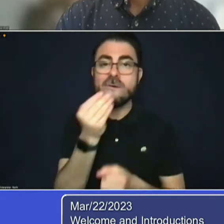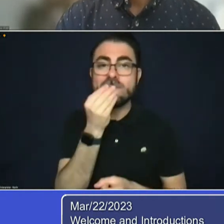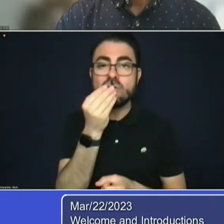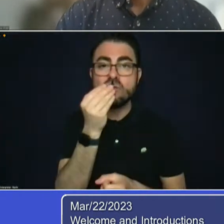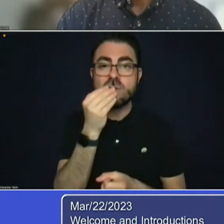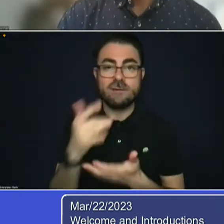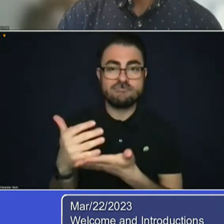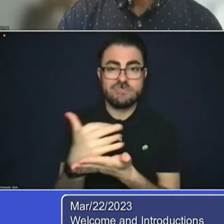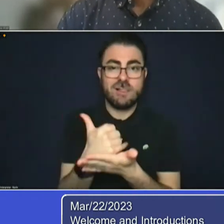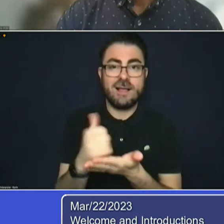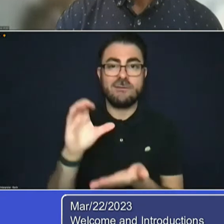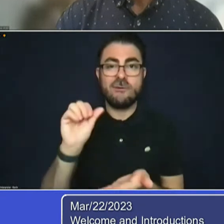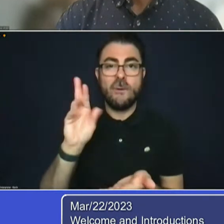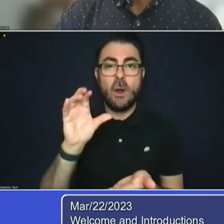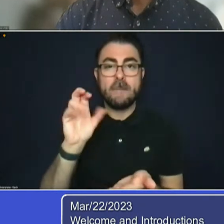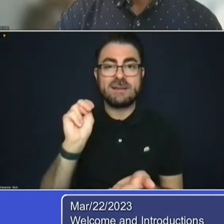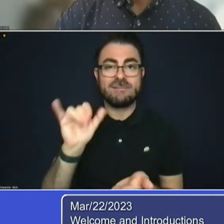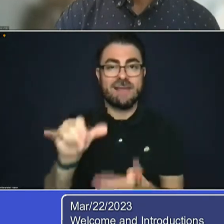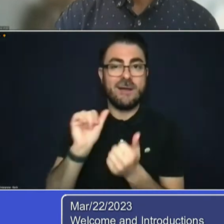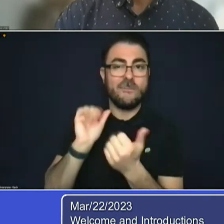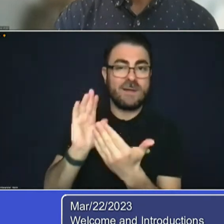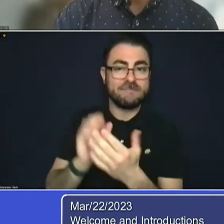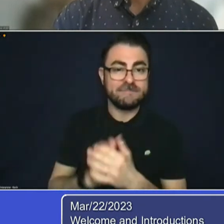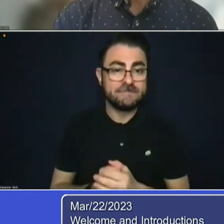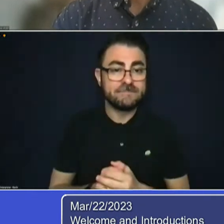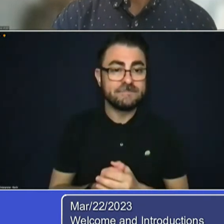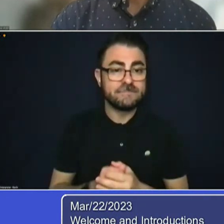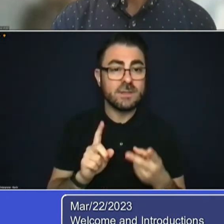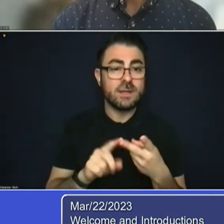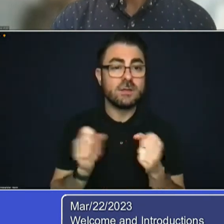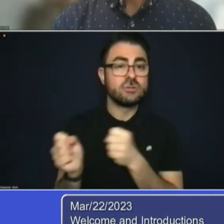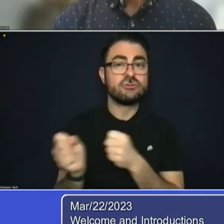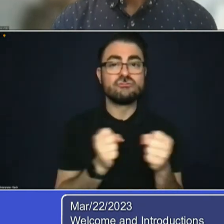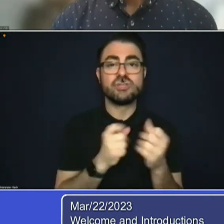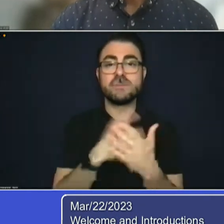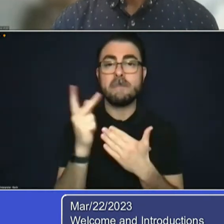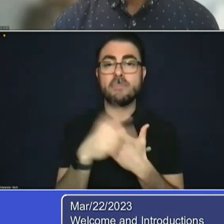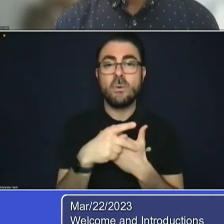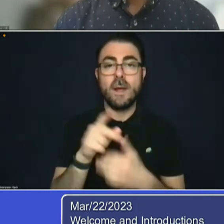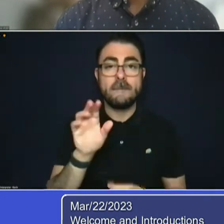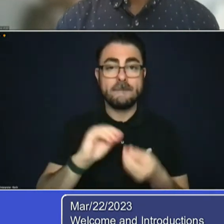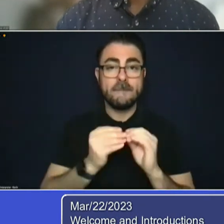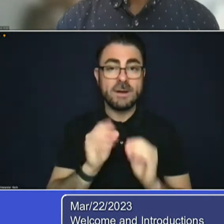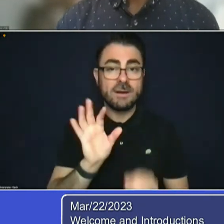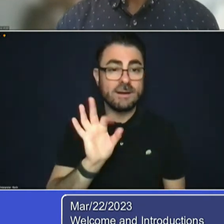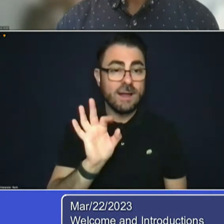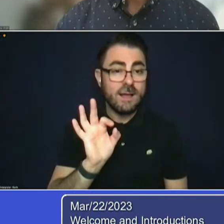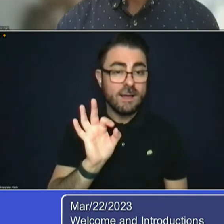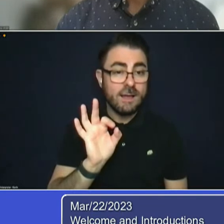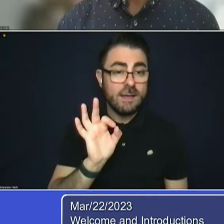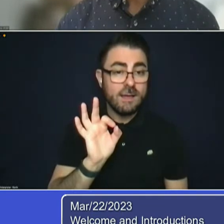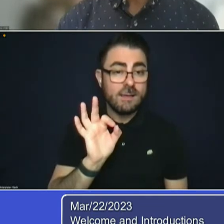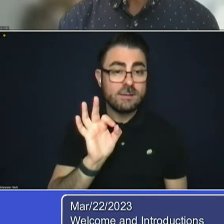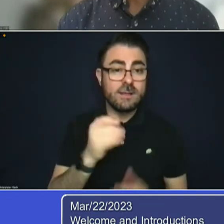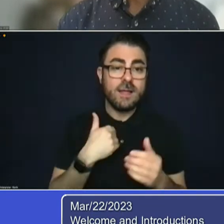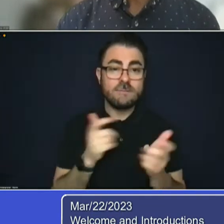HELP PRODUCE MORE FOOD LOCALLY IN WAYS THAT ARE MORE SUSTAINABLE.